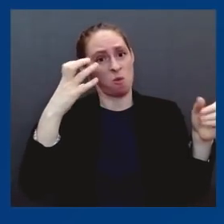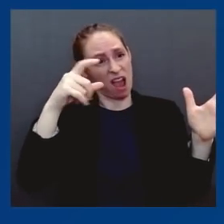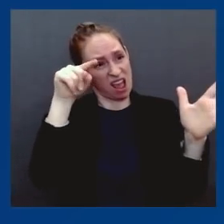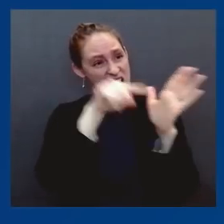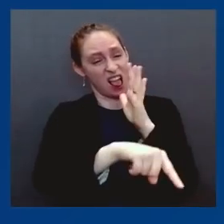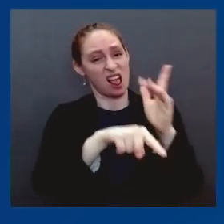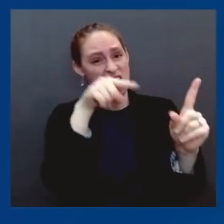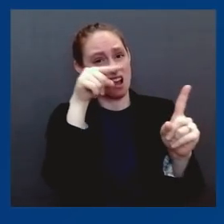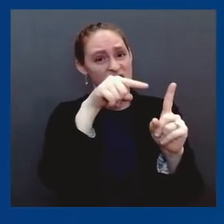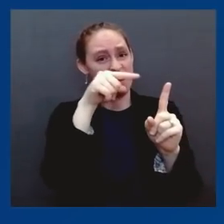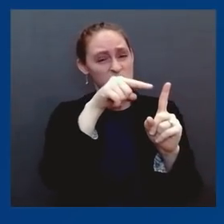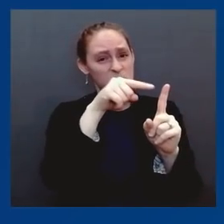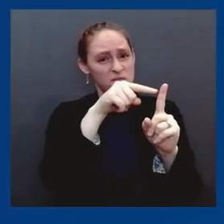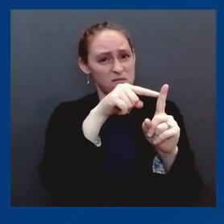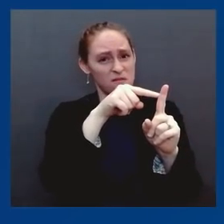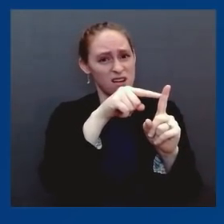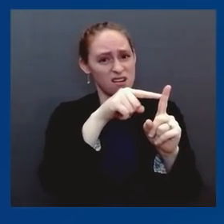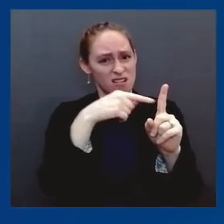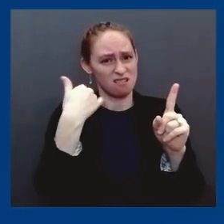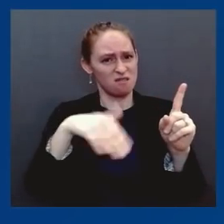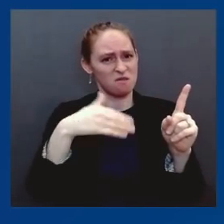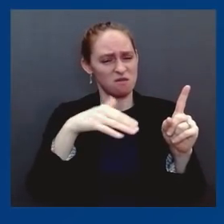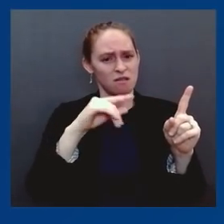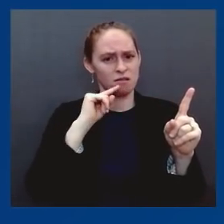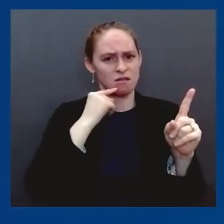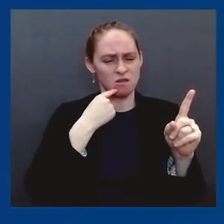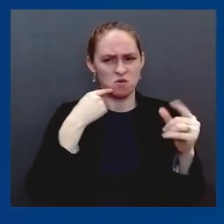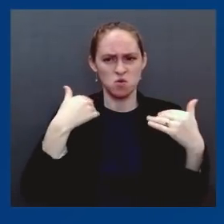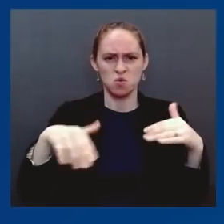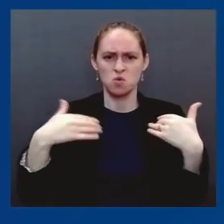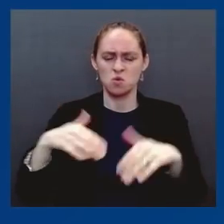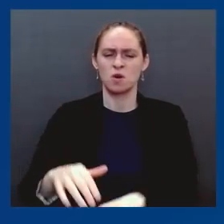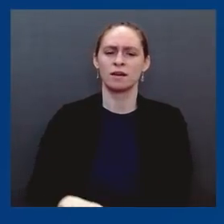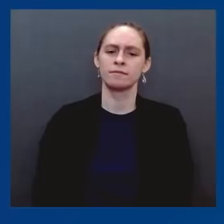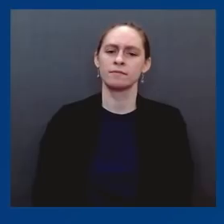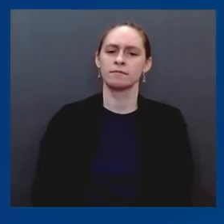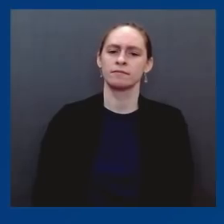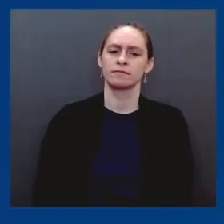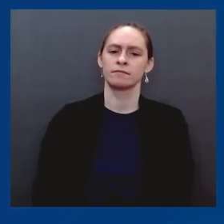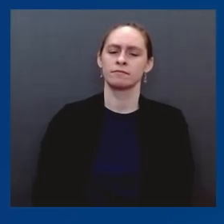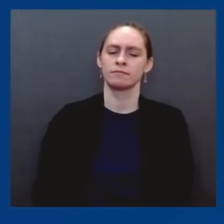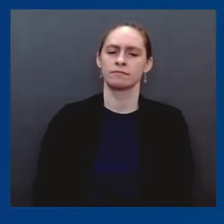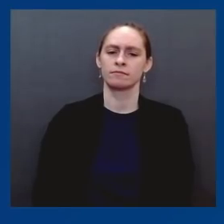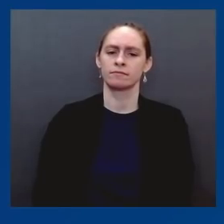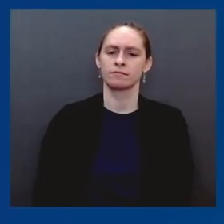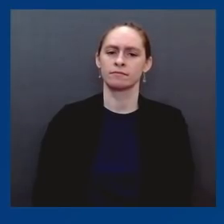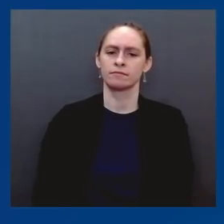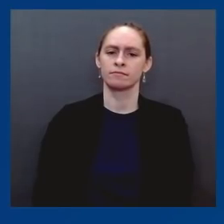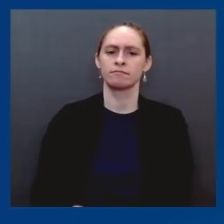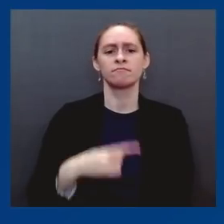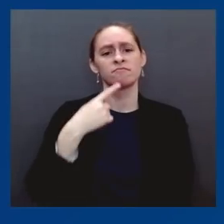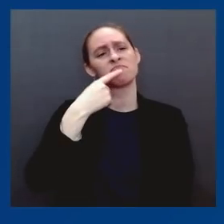that Tony is "Josef Mengele" and should be handled accordingly, and so on. And all over the country, public health leaders